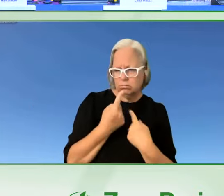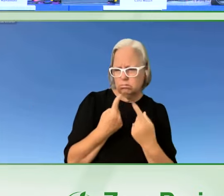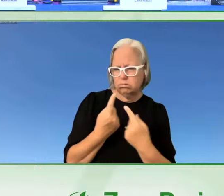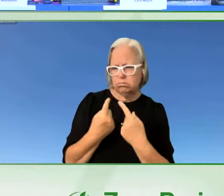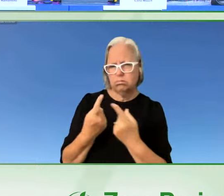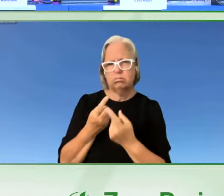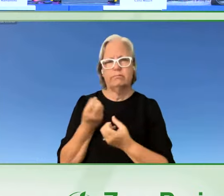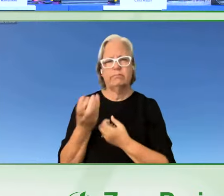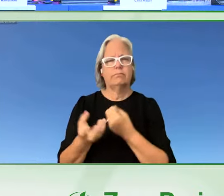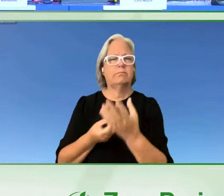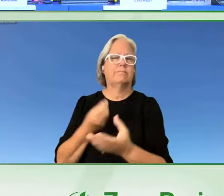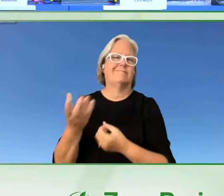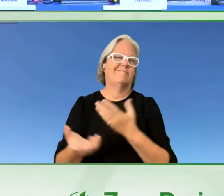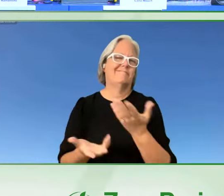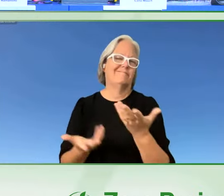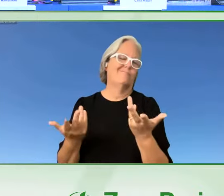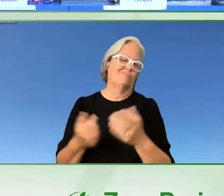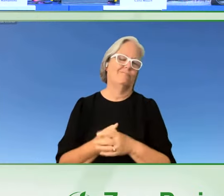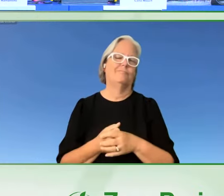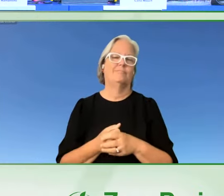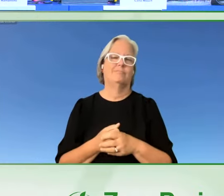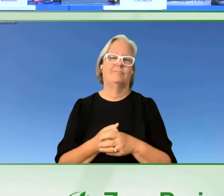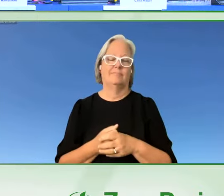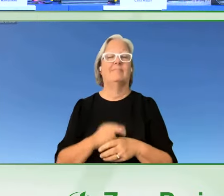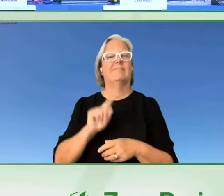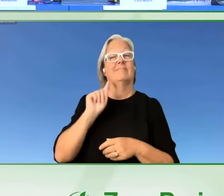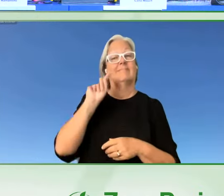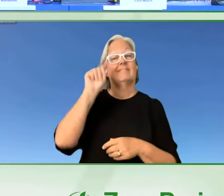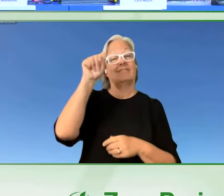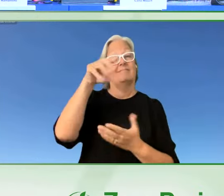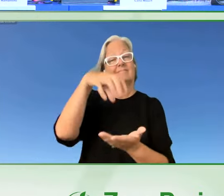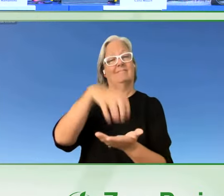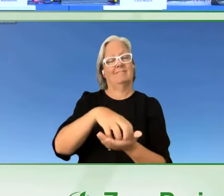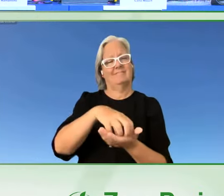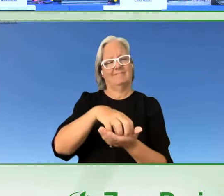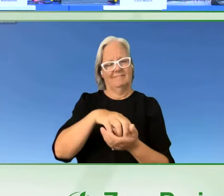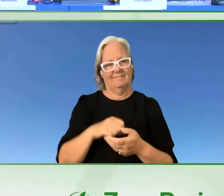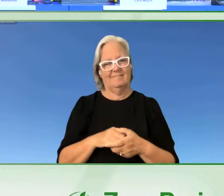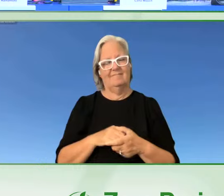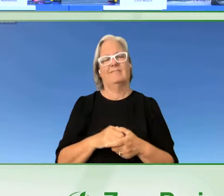Thank you. Thank you for your strong and convincing voice.